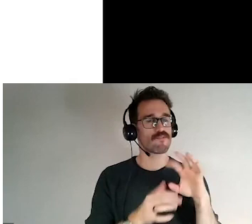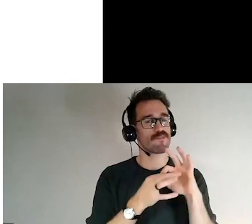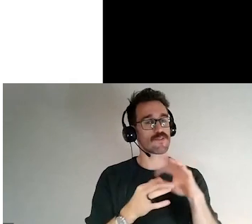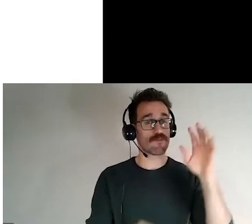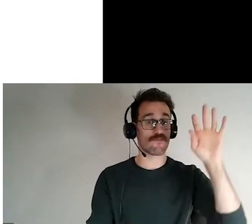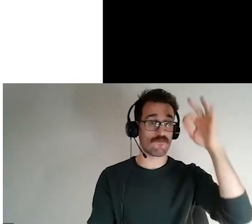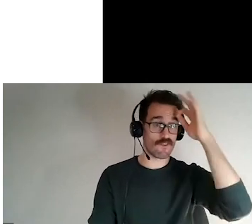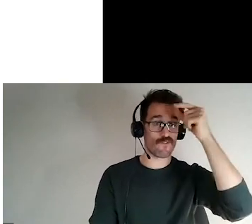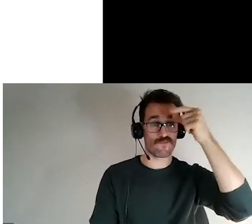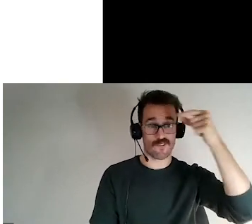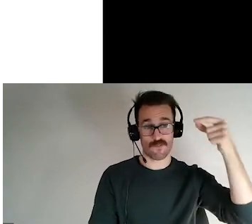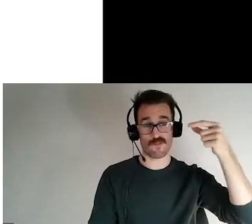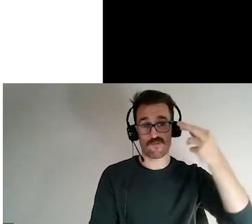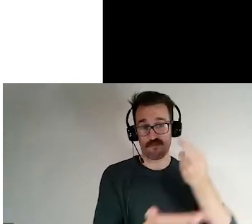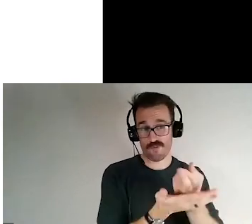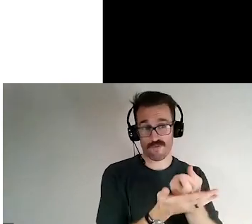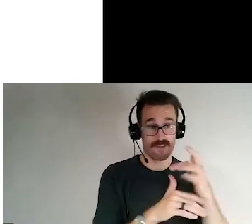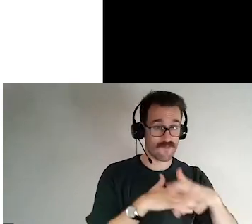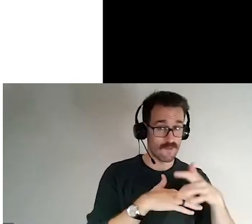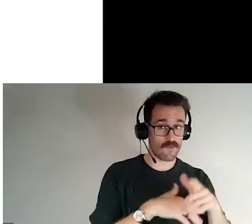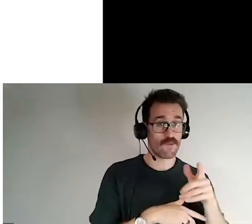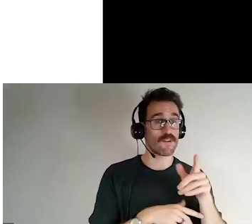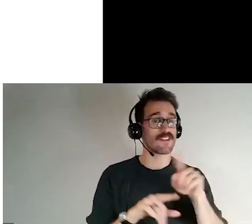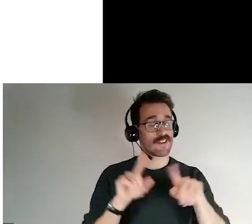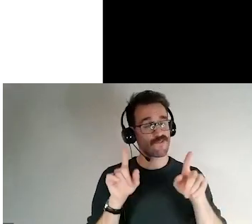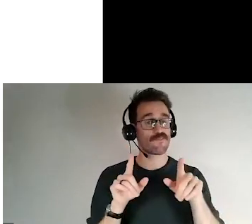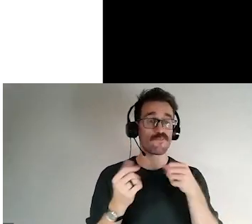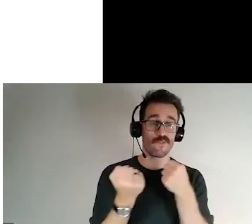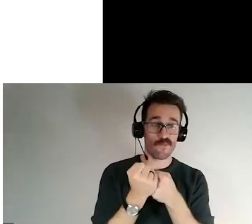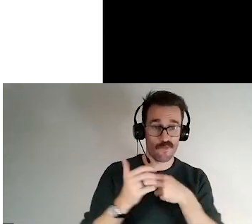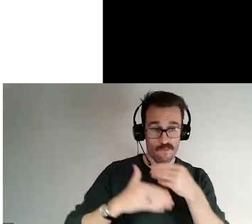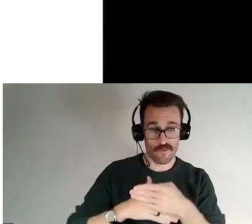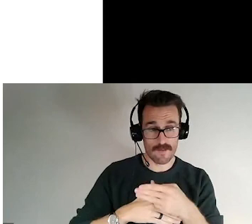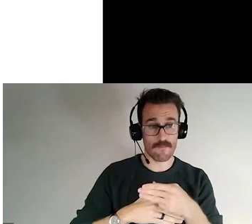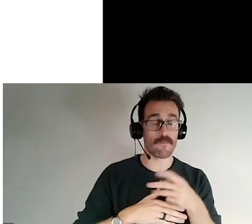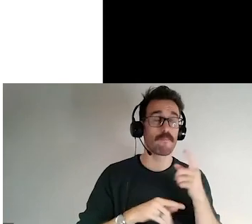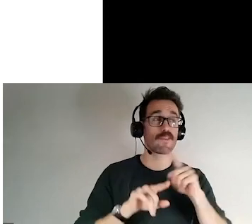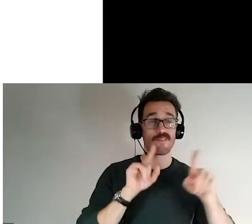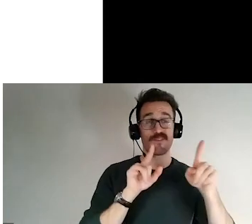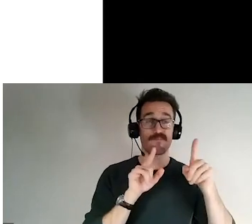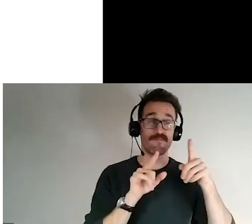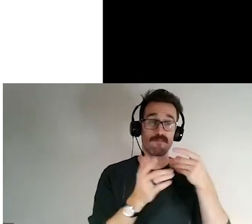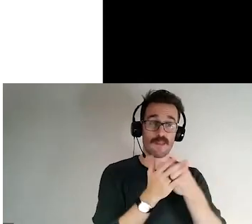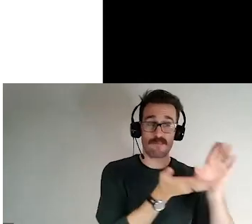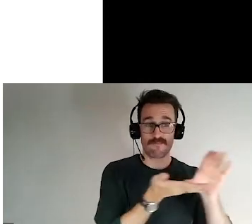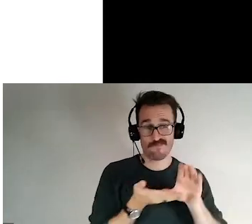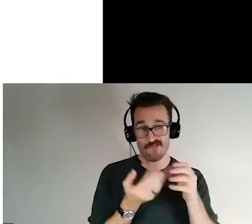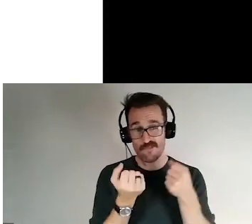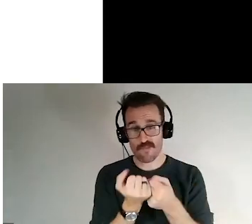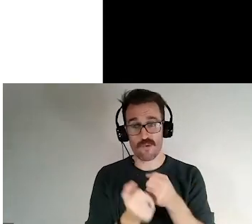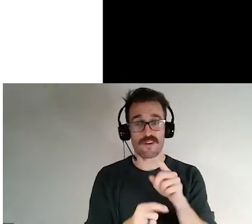disability support programs and funding available, to disability tax credits, employment services,